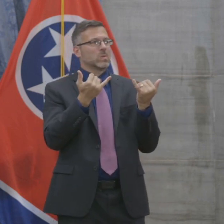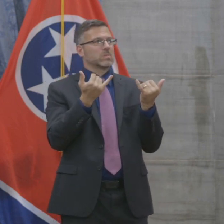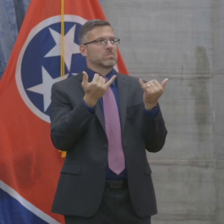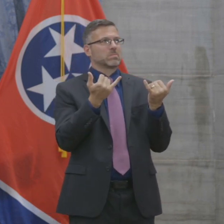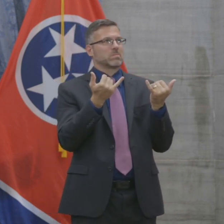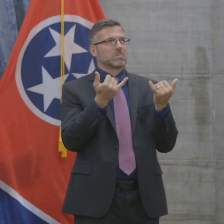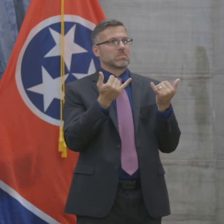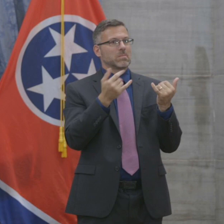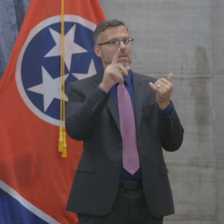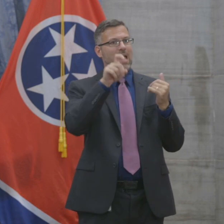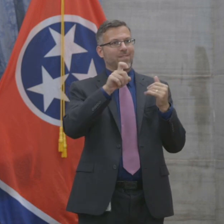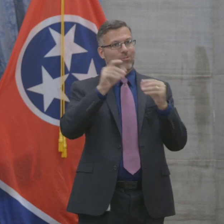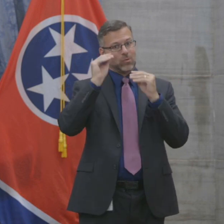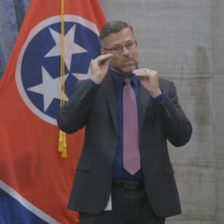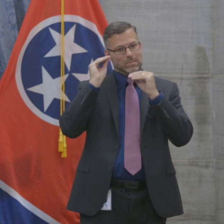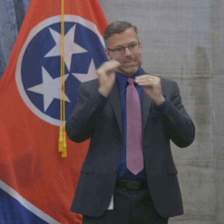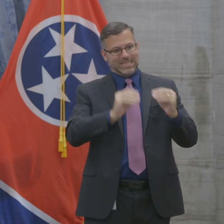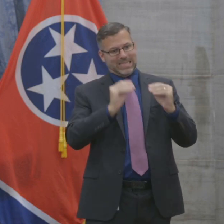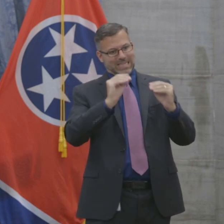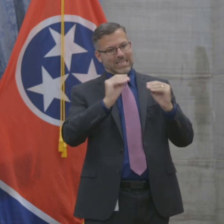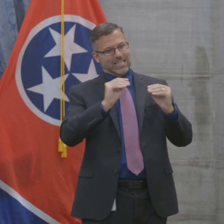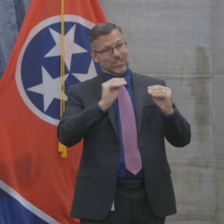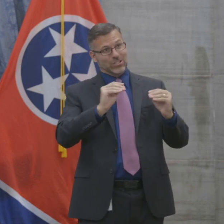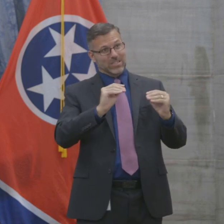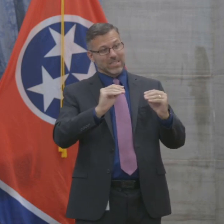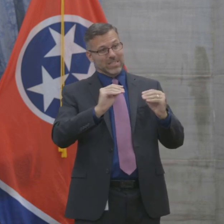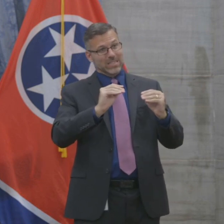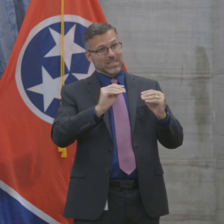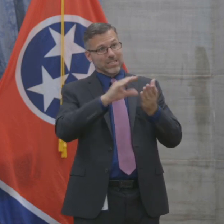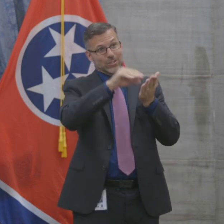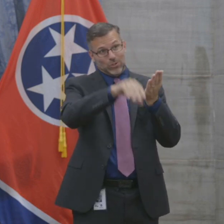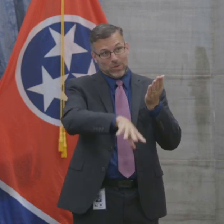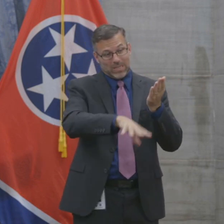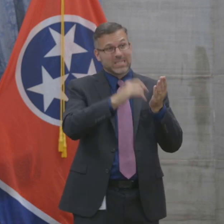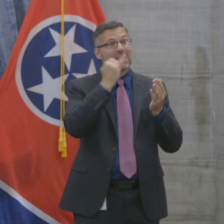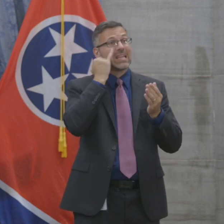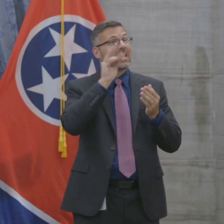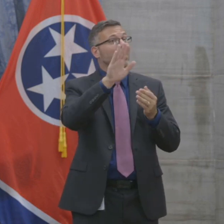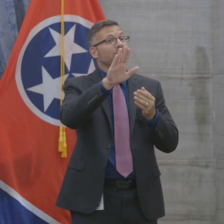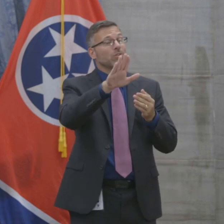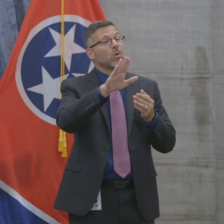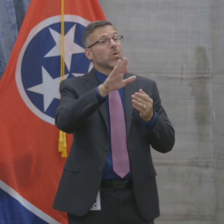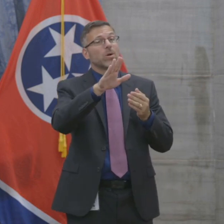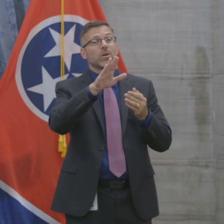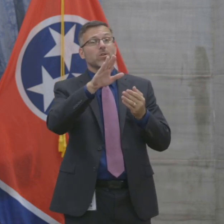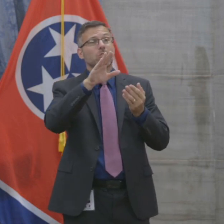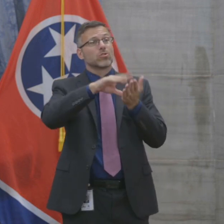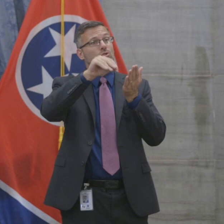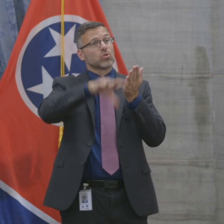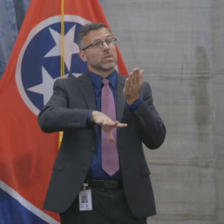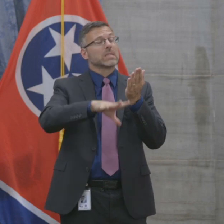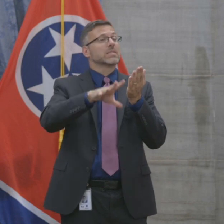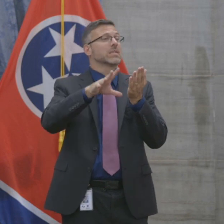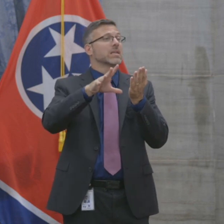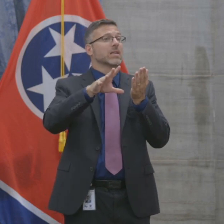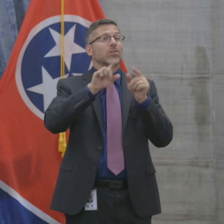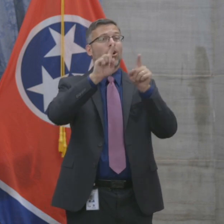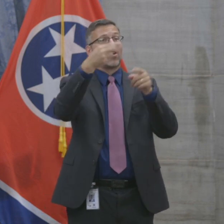I've asked the Department of Education to ensure that our efforts around career and technical education remain a